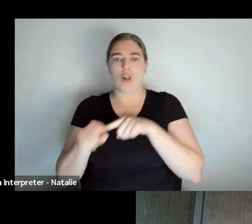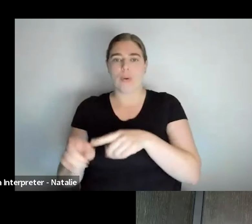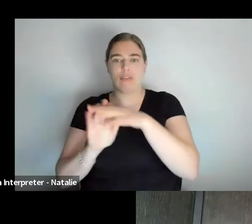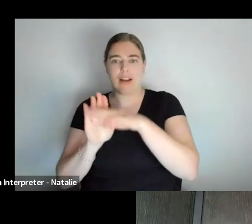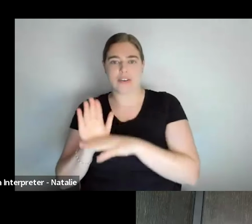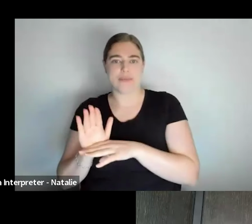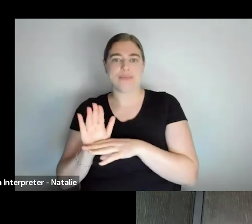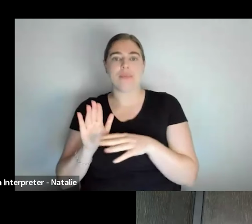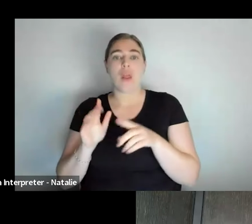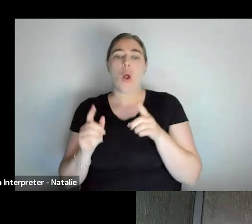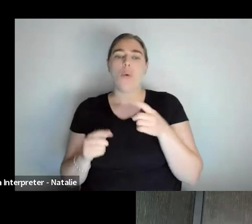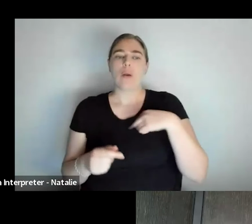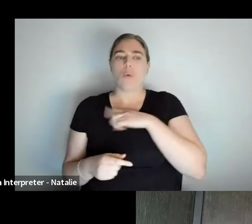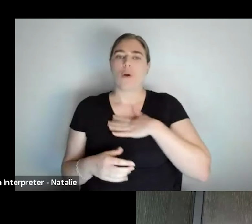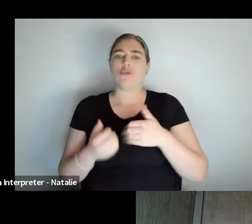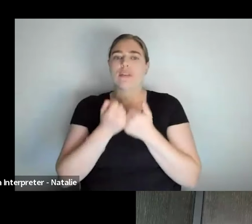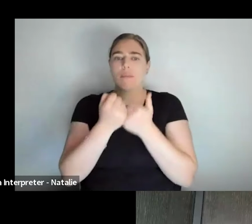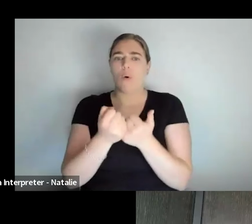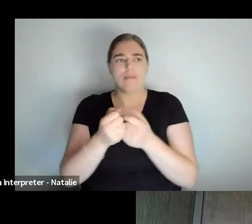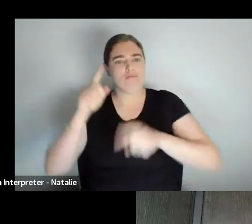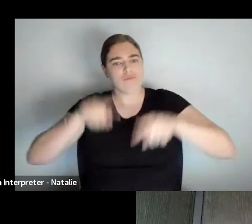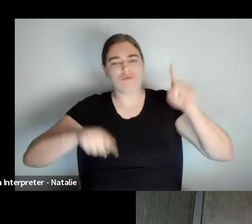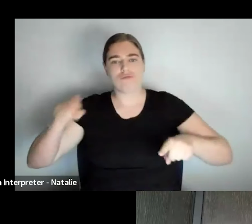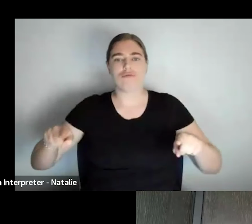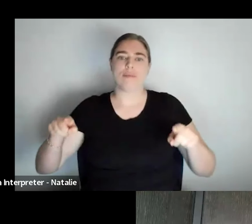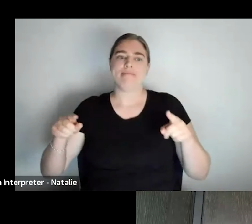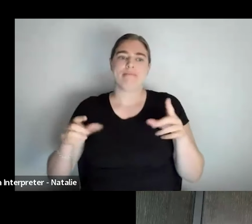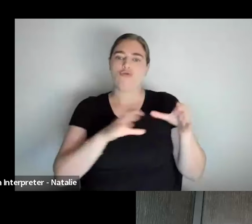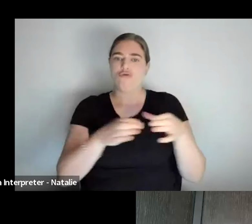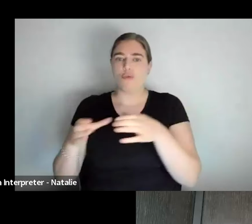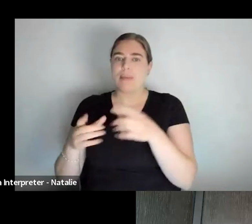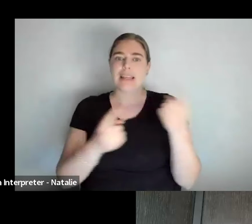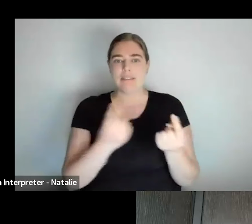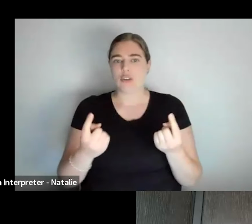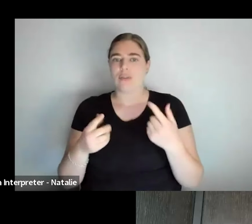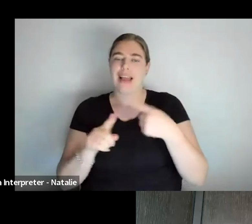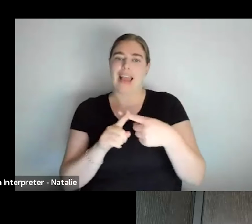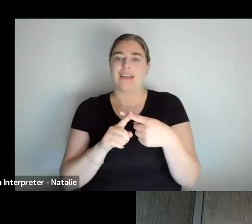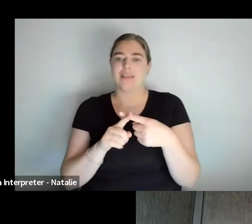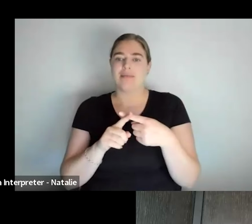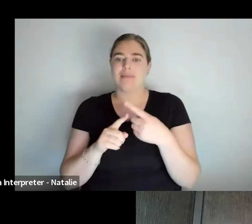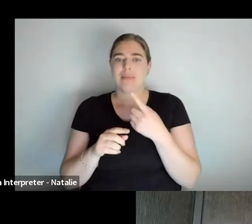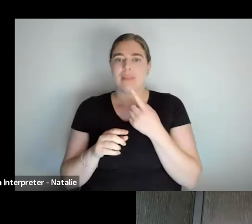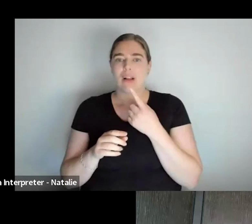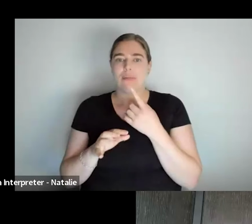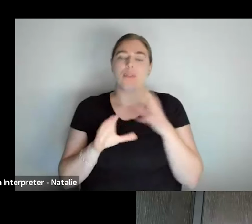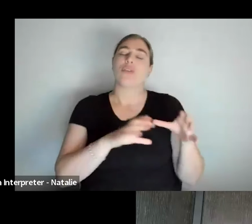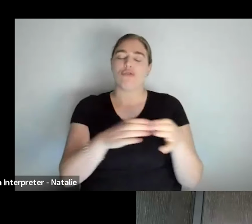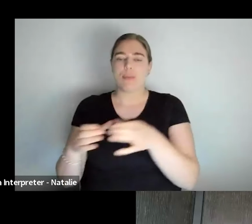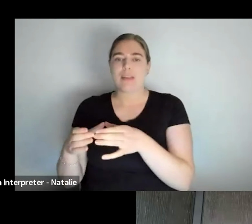organisations and application types. >> Why can't individuals apply, Pip?